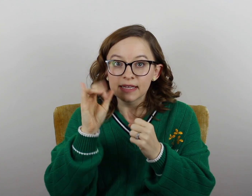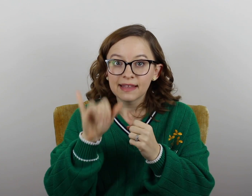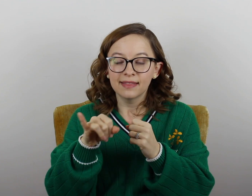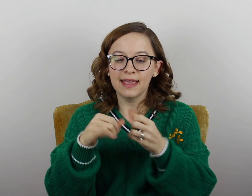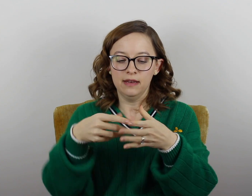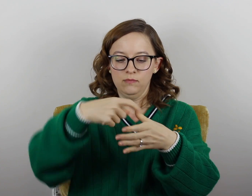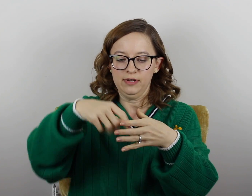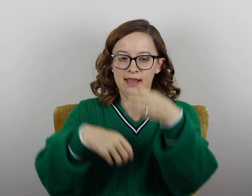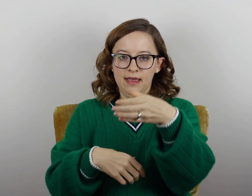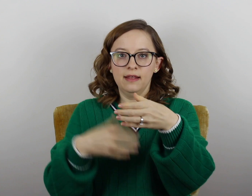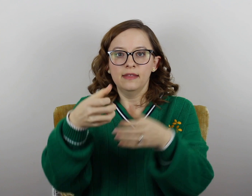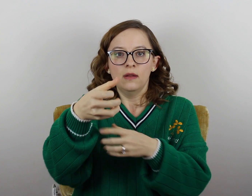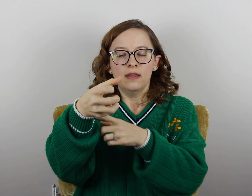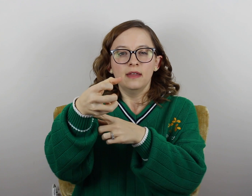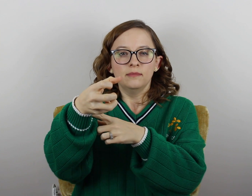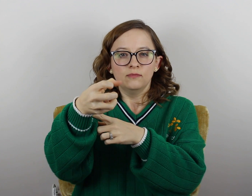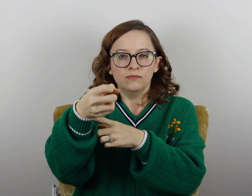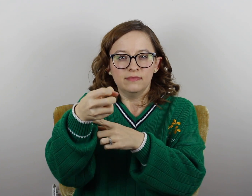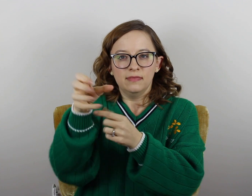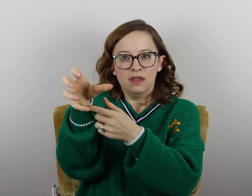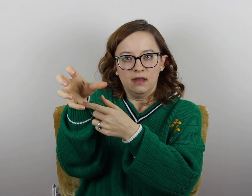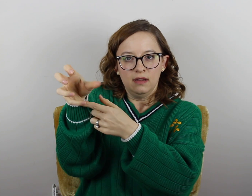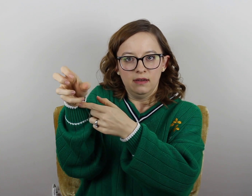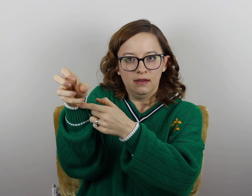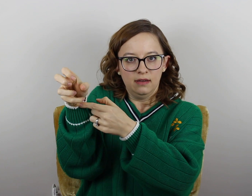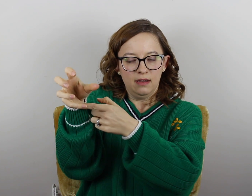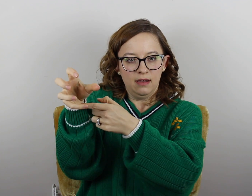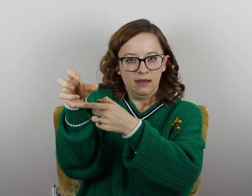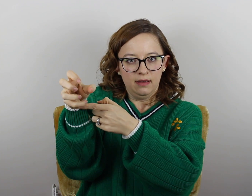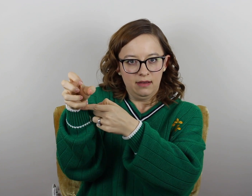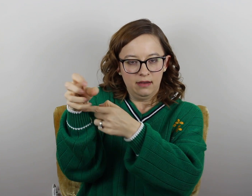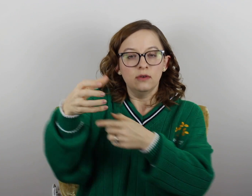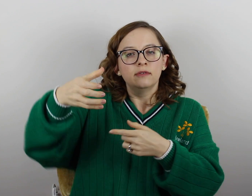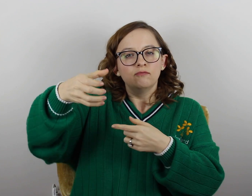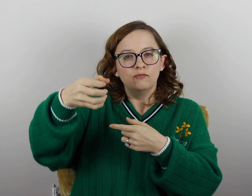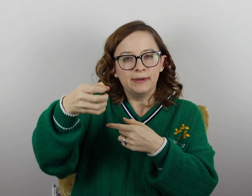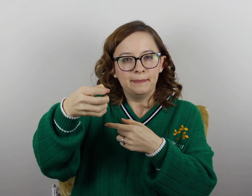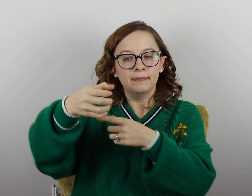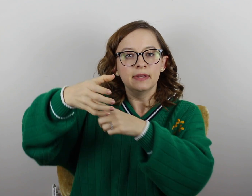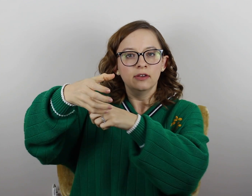like a hand towel, and then hold it in your hand and give it a nice squeeze like so.